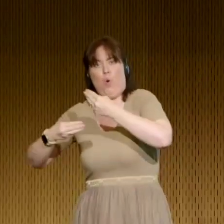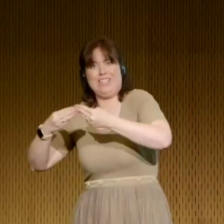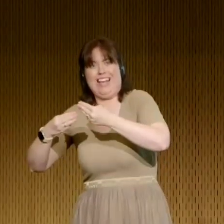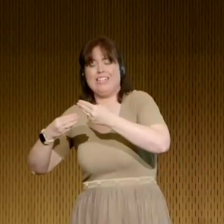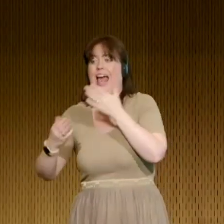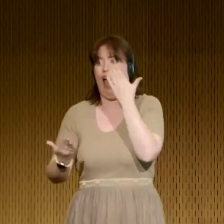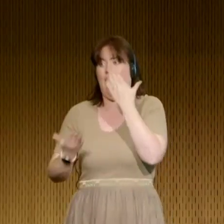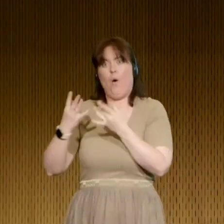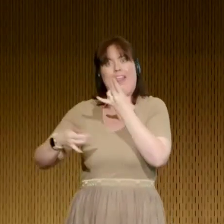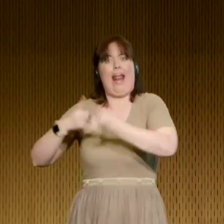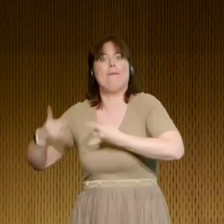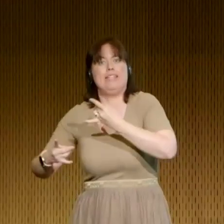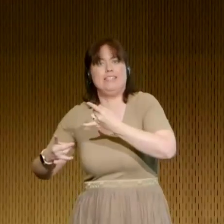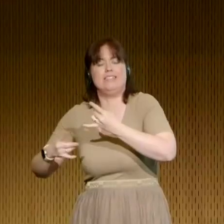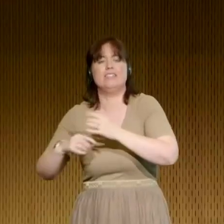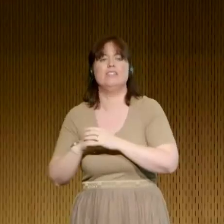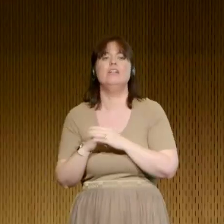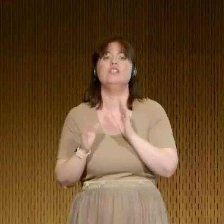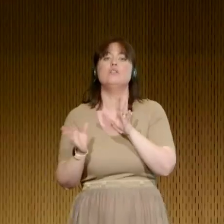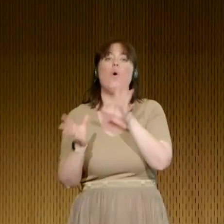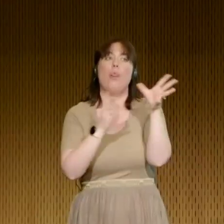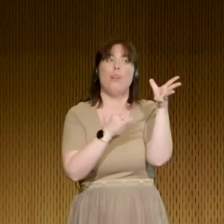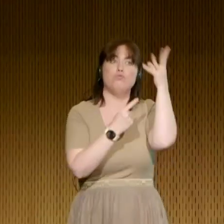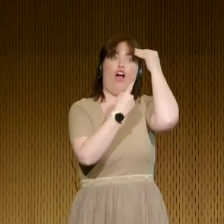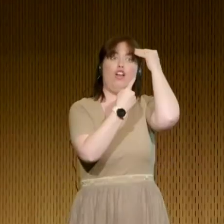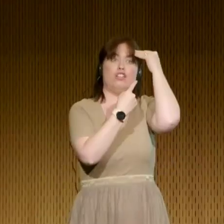how has that learning come across. So the product piece the what do I know